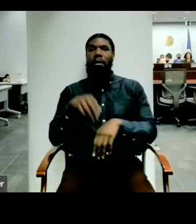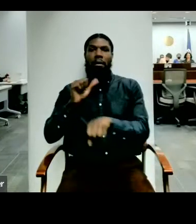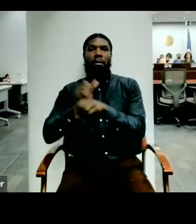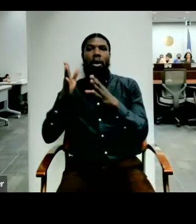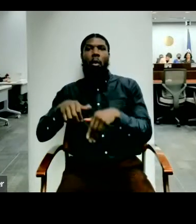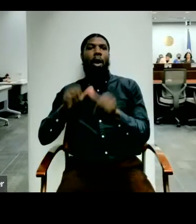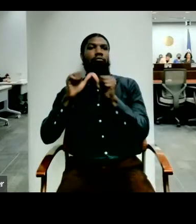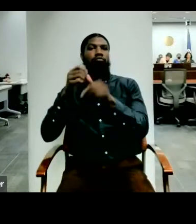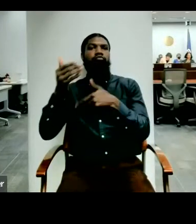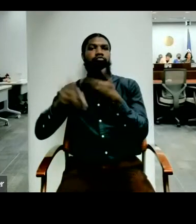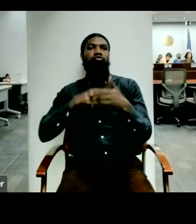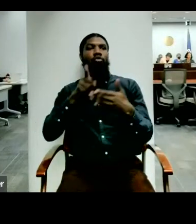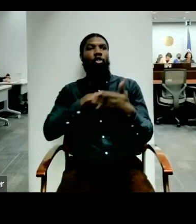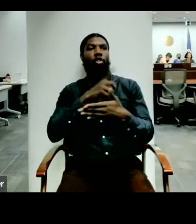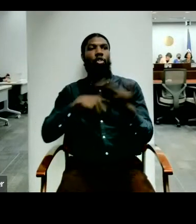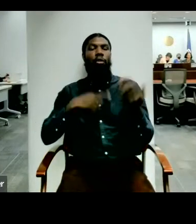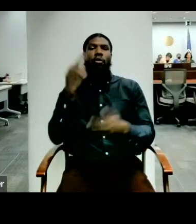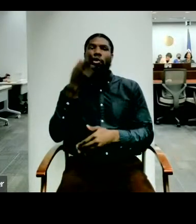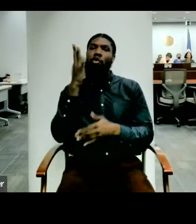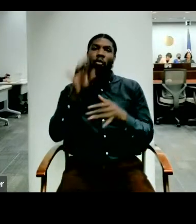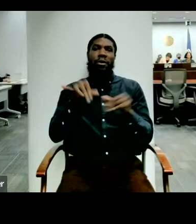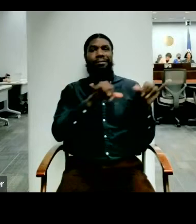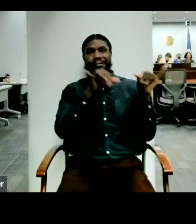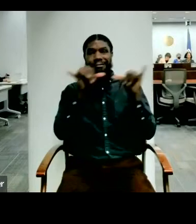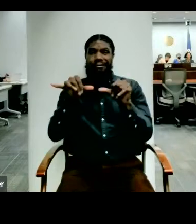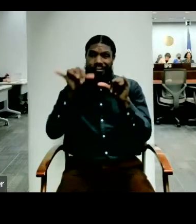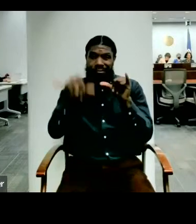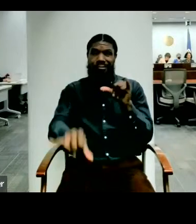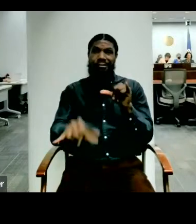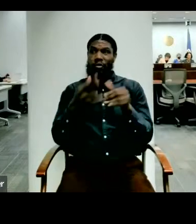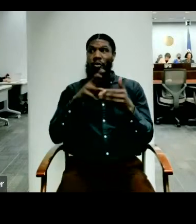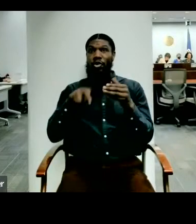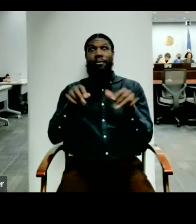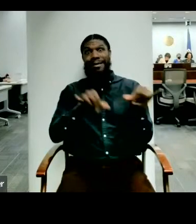a person will be the same, the result will be the same in that the person will not be hired,